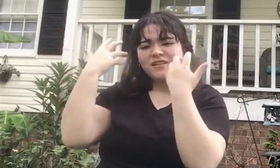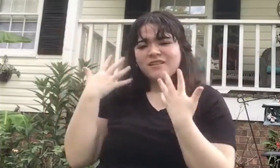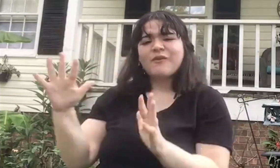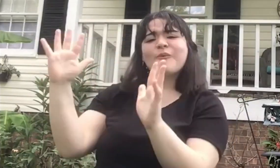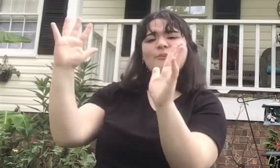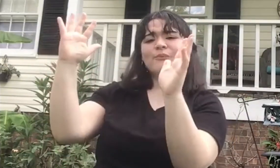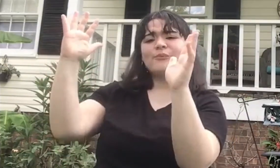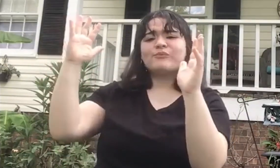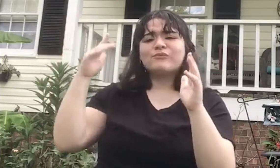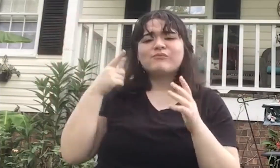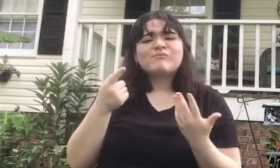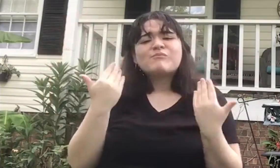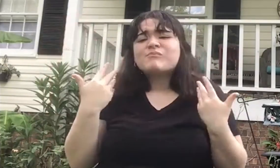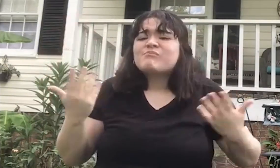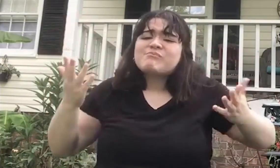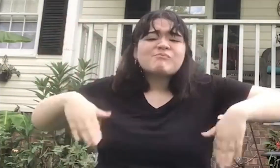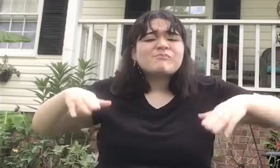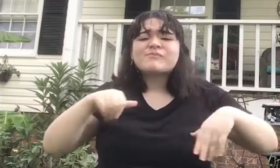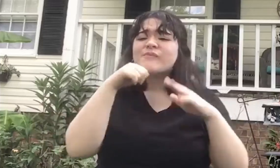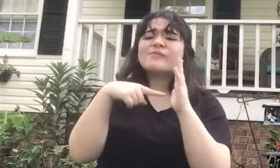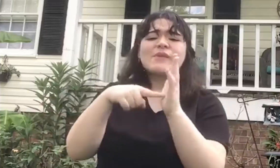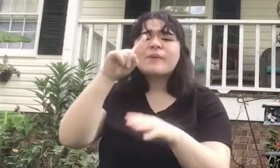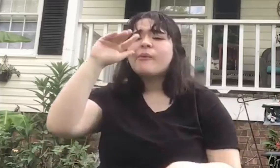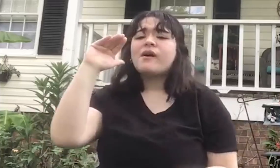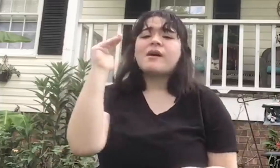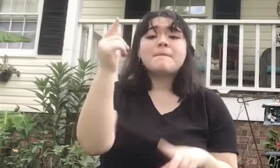You've run the race, you've finished strong,